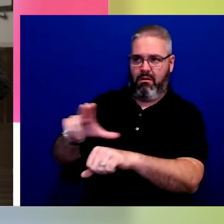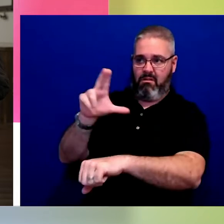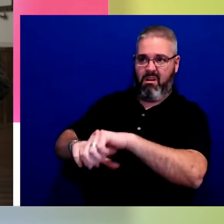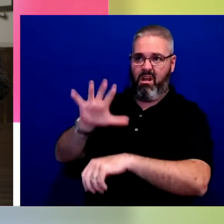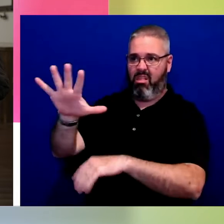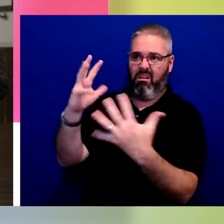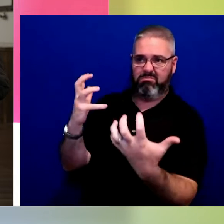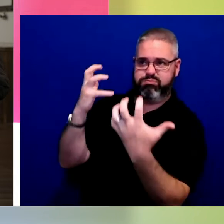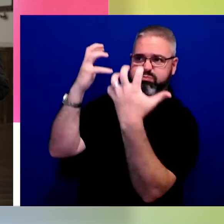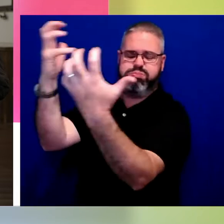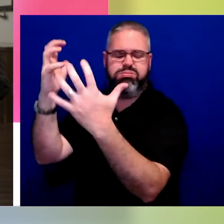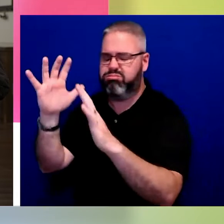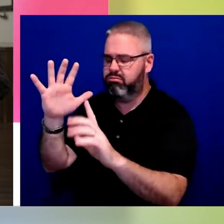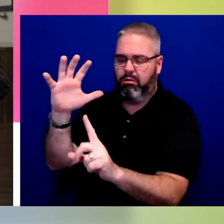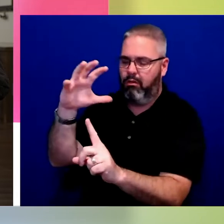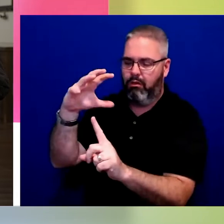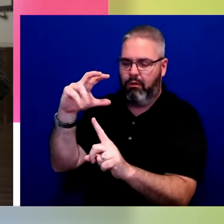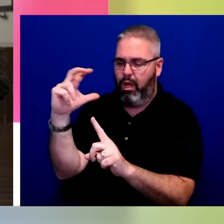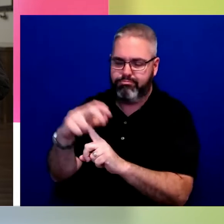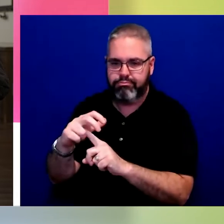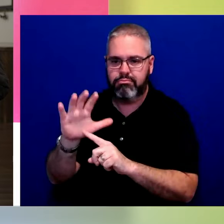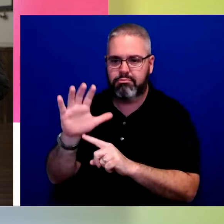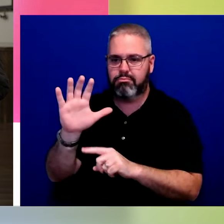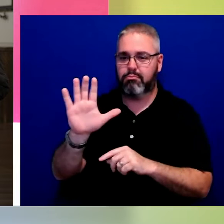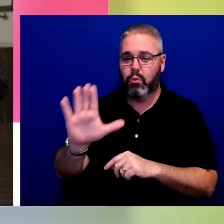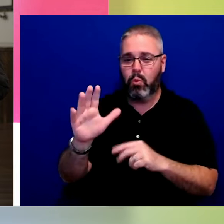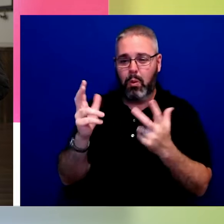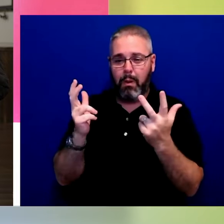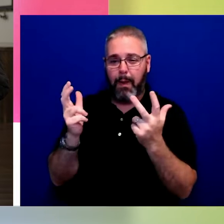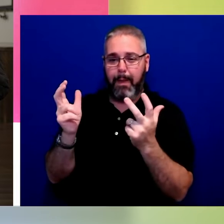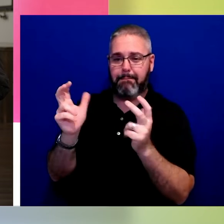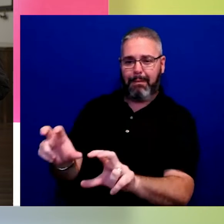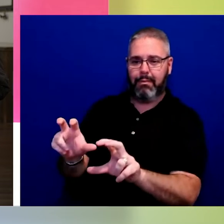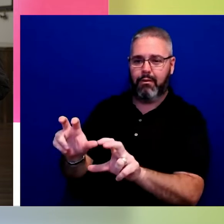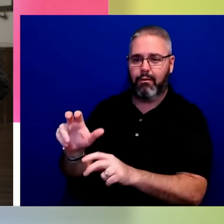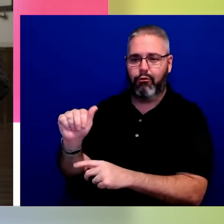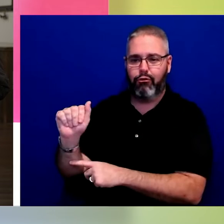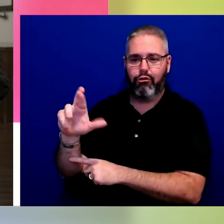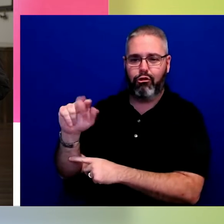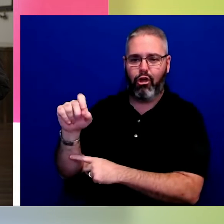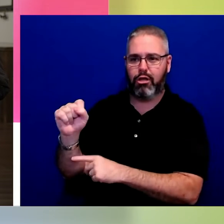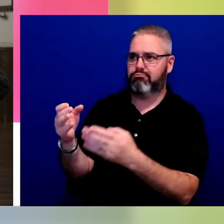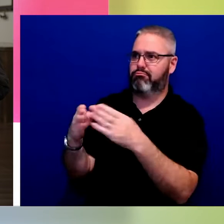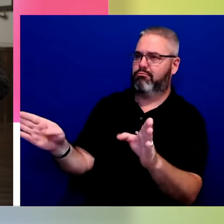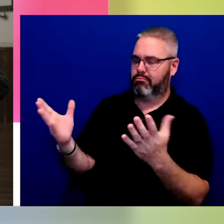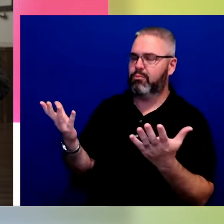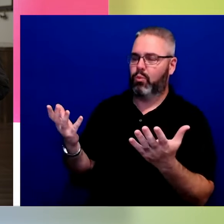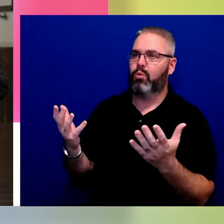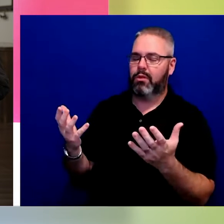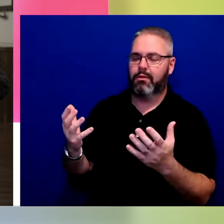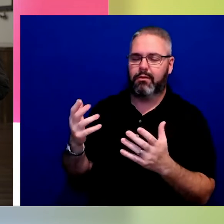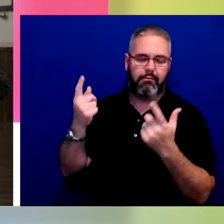and just your investment in the arts as a whole, which reminded me of when you and I first met,